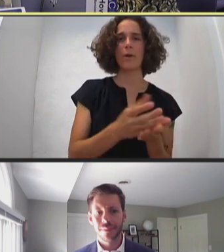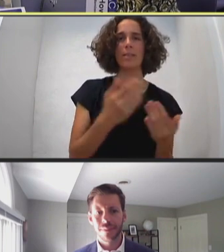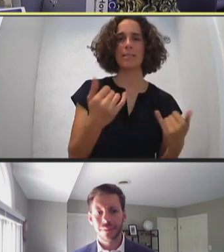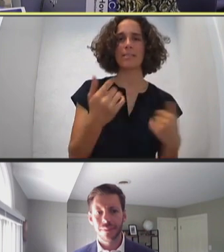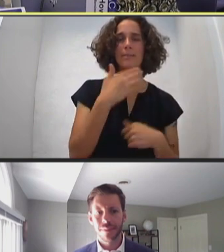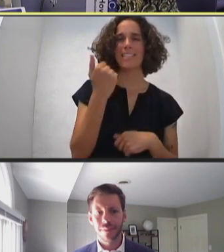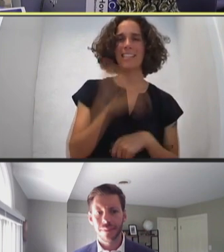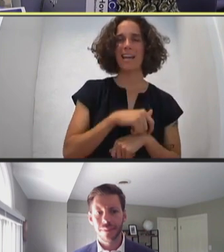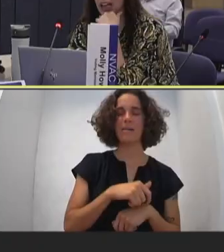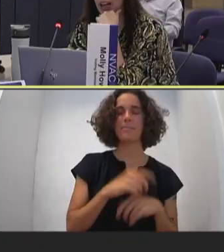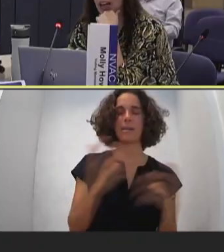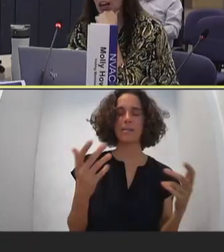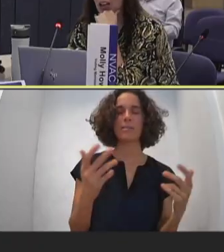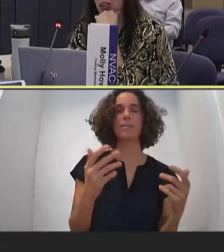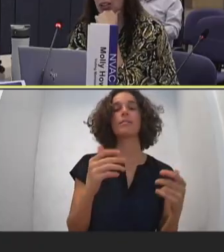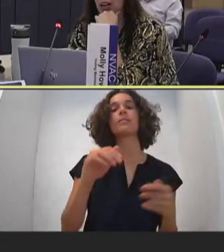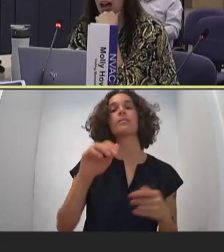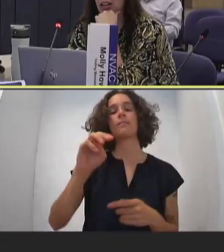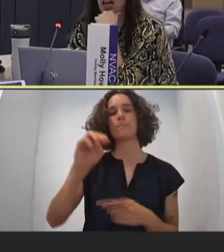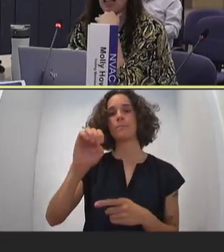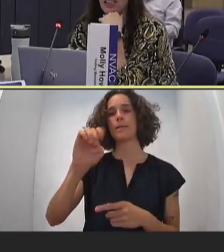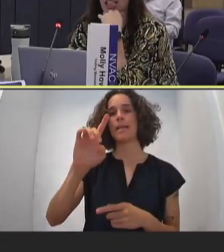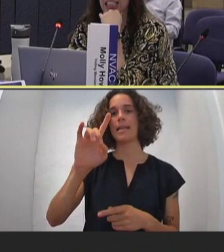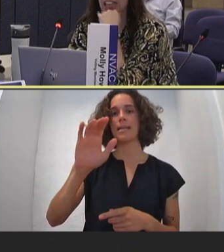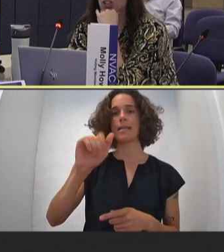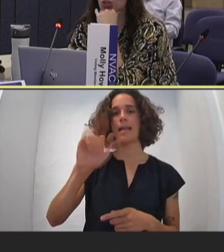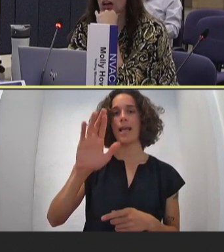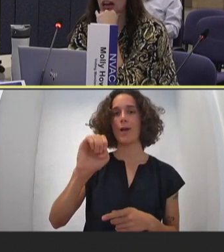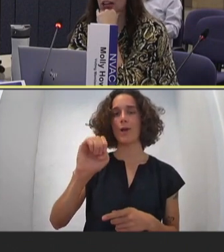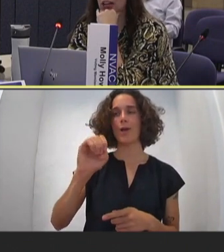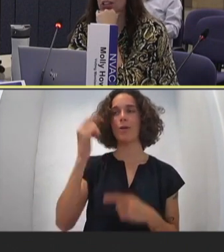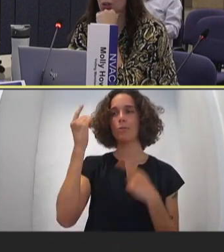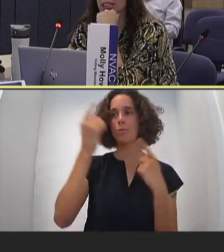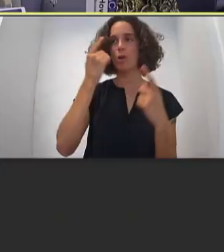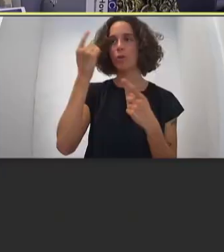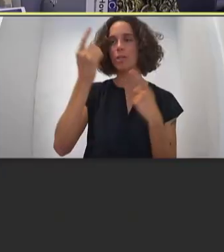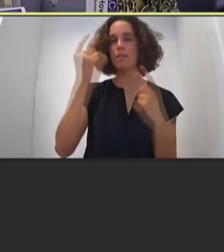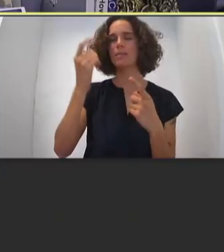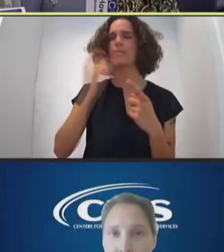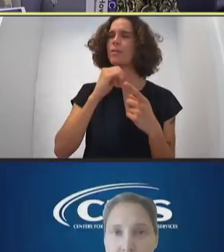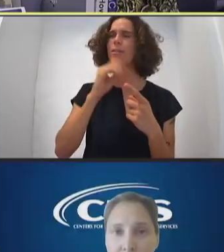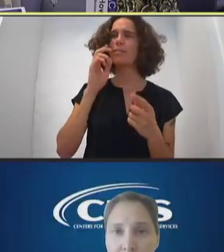I was just wondering, you didn't -- at least I didn't catch you addressing Advantage Plans,